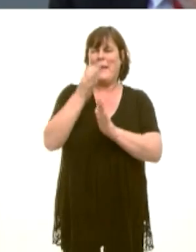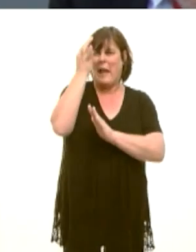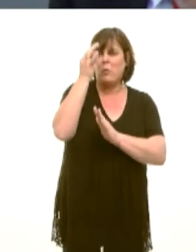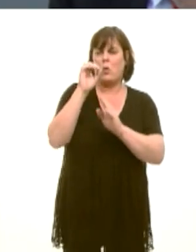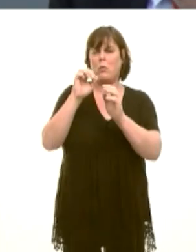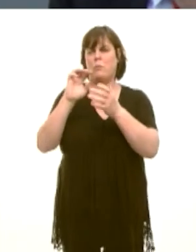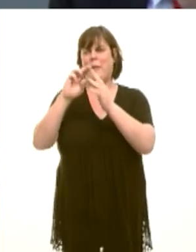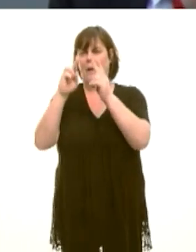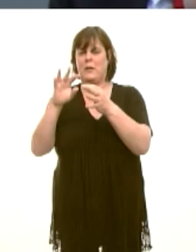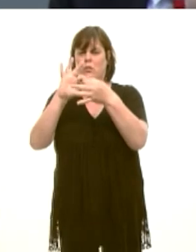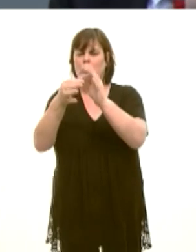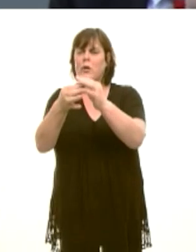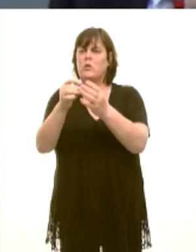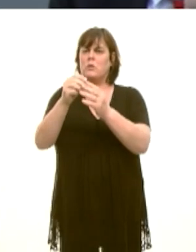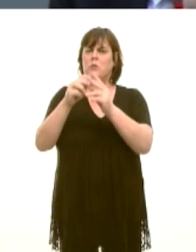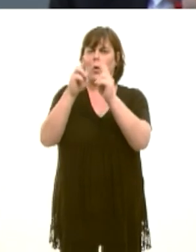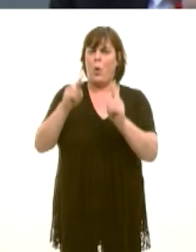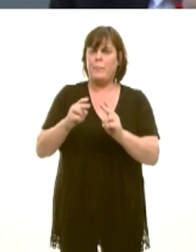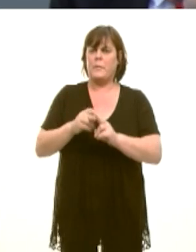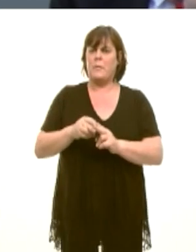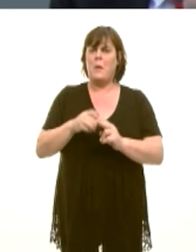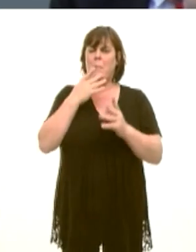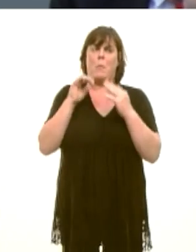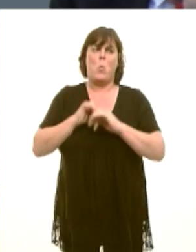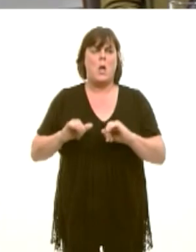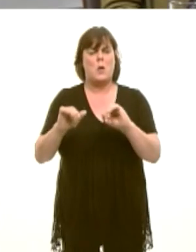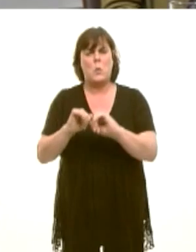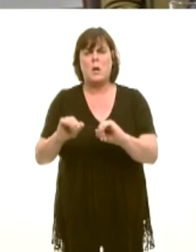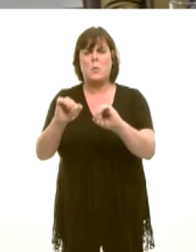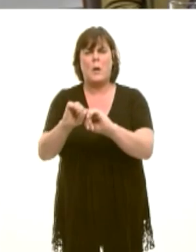and therefore cutting the time people have to wait on those lists. Donít you agree with